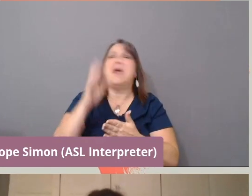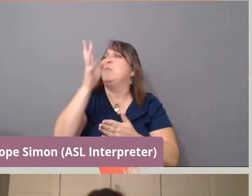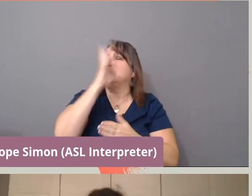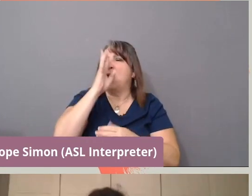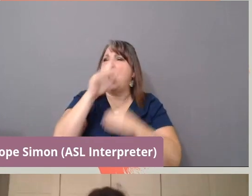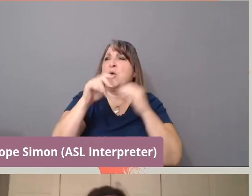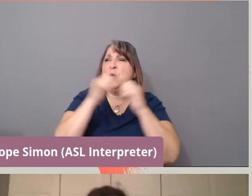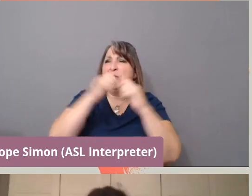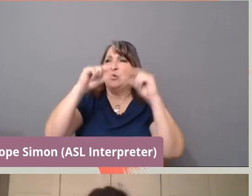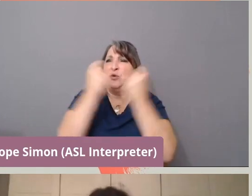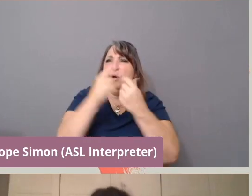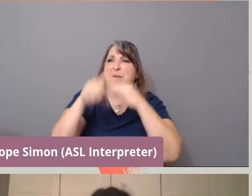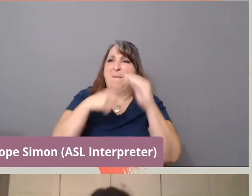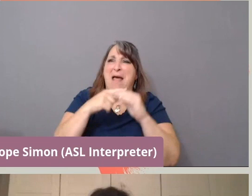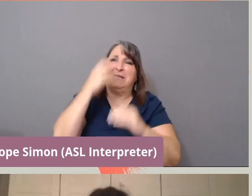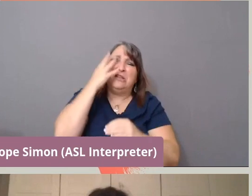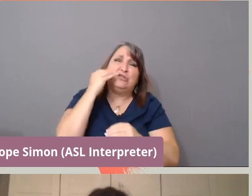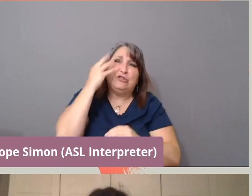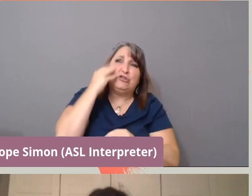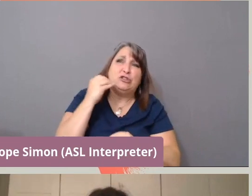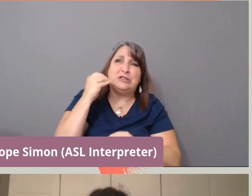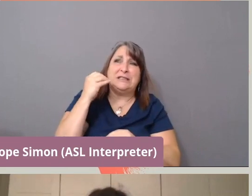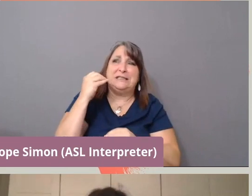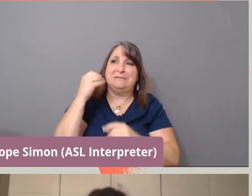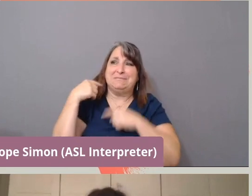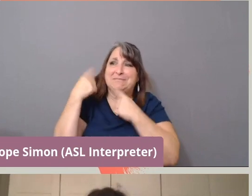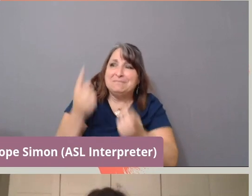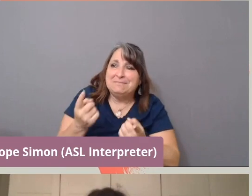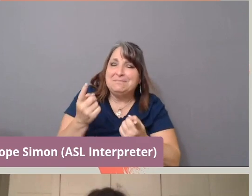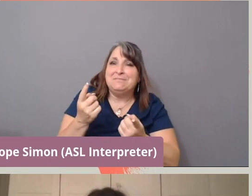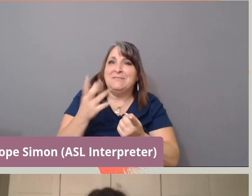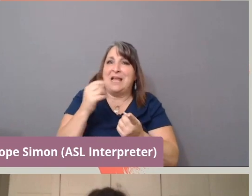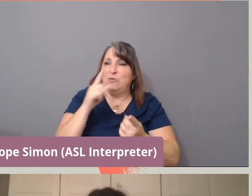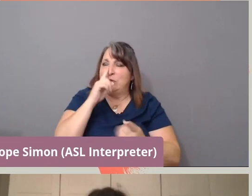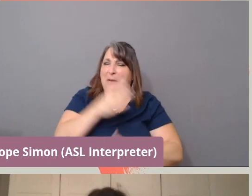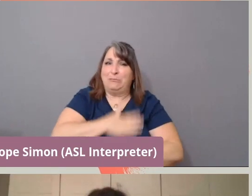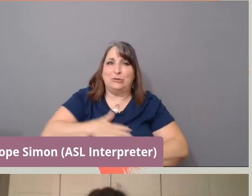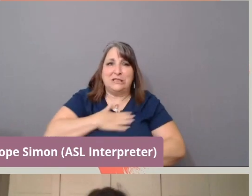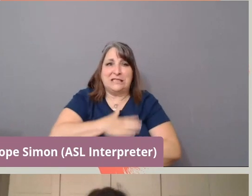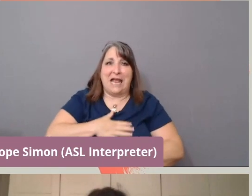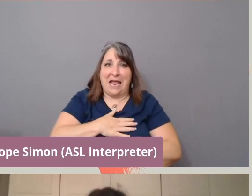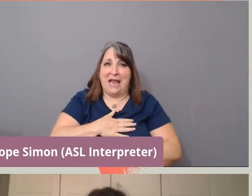and I so appreciate you all, and Rodney, and Erin,